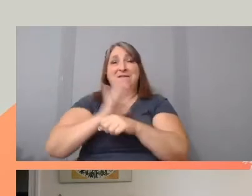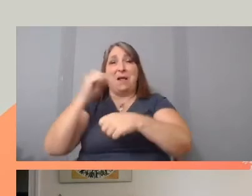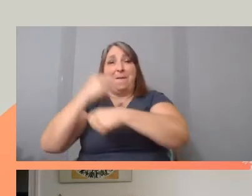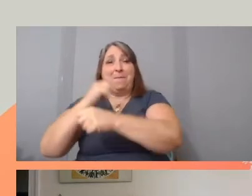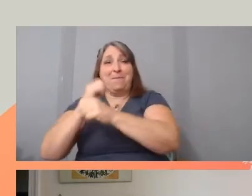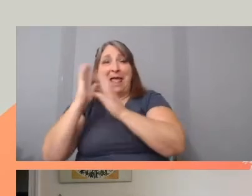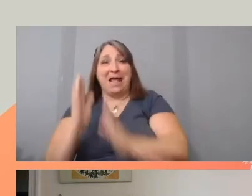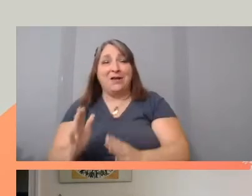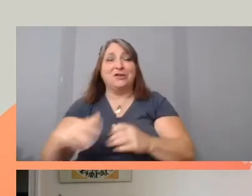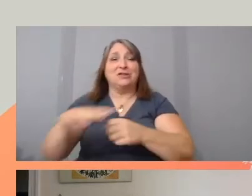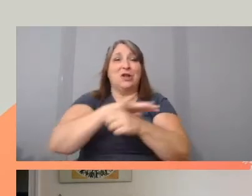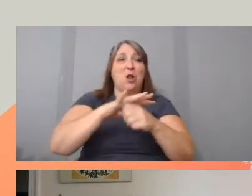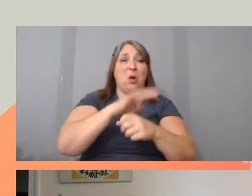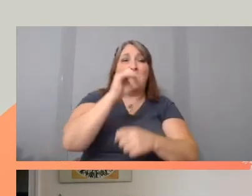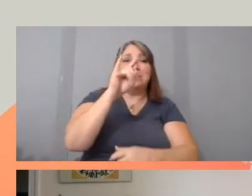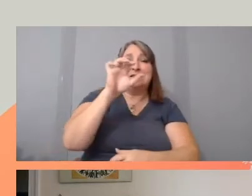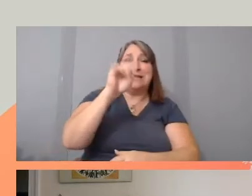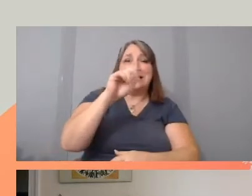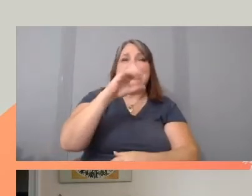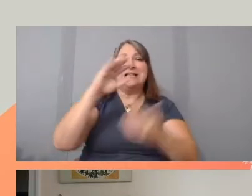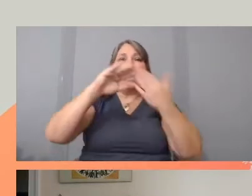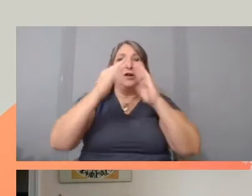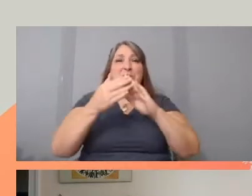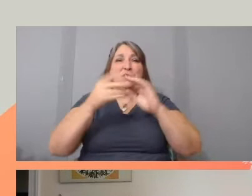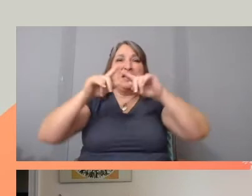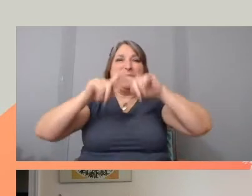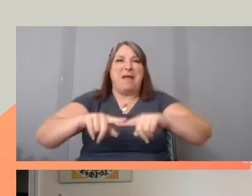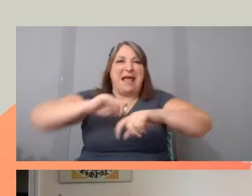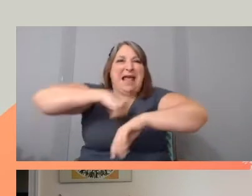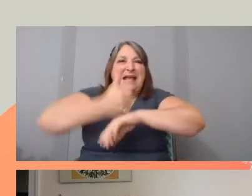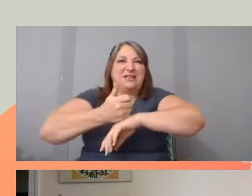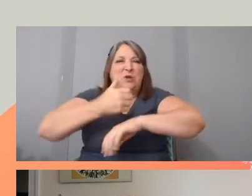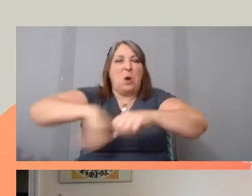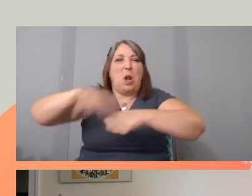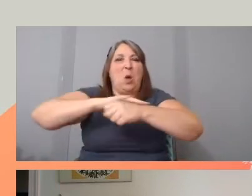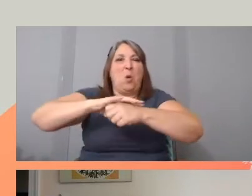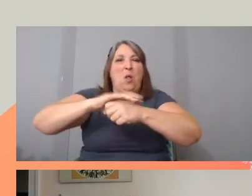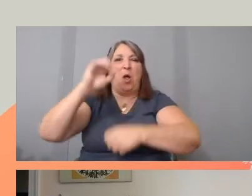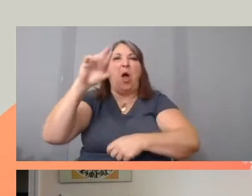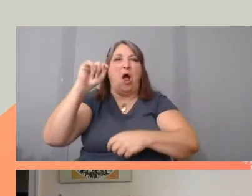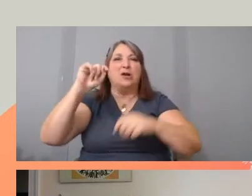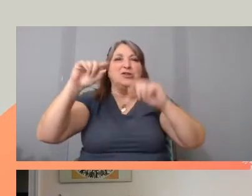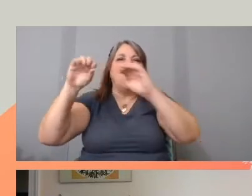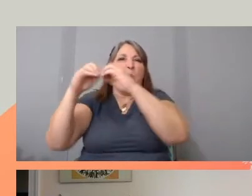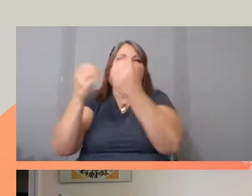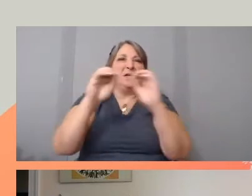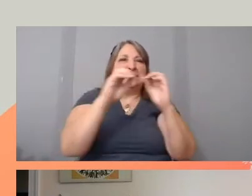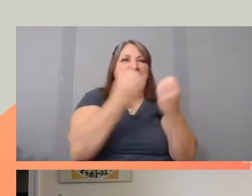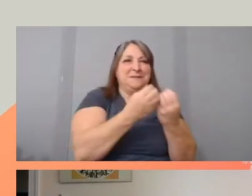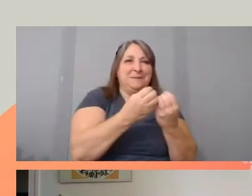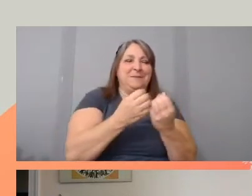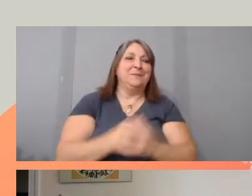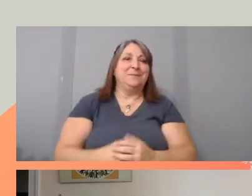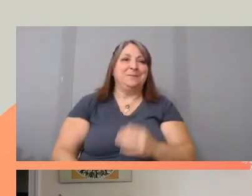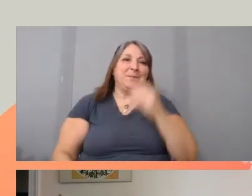local stations and community-based or local arts orcs. And, you know, just, those are some bright lights.